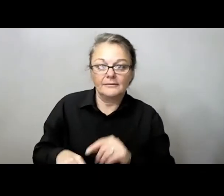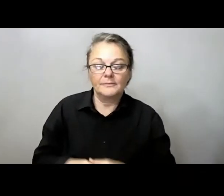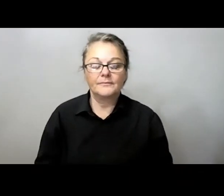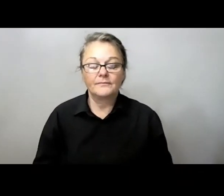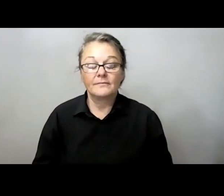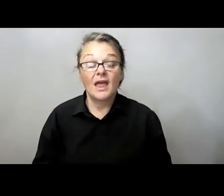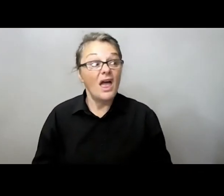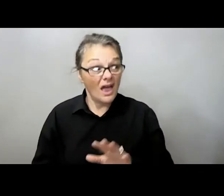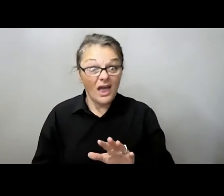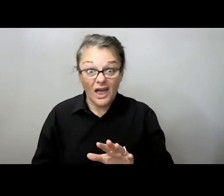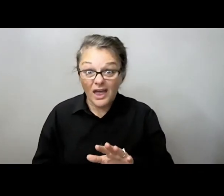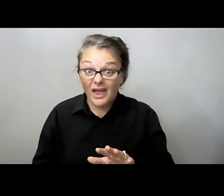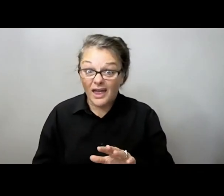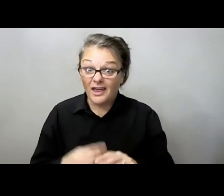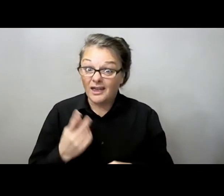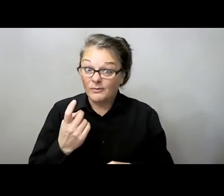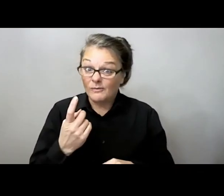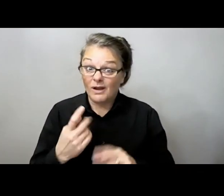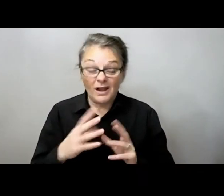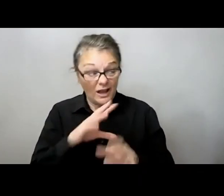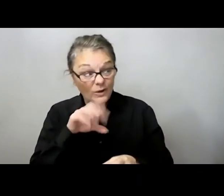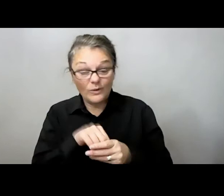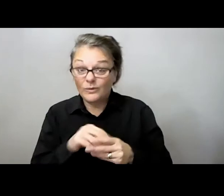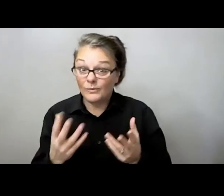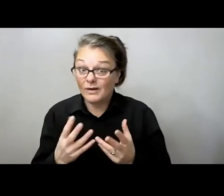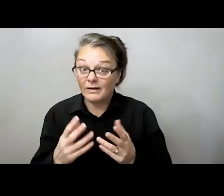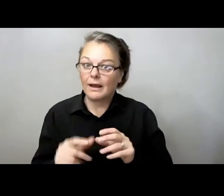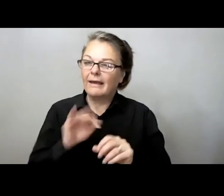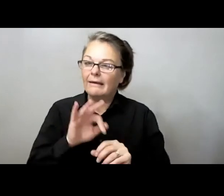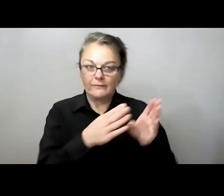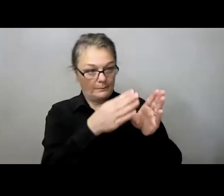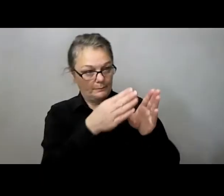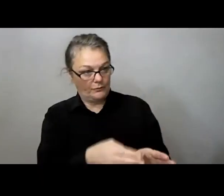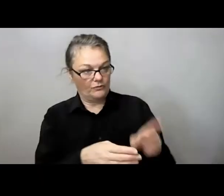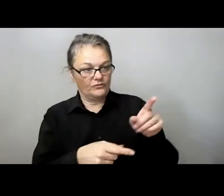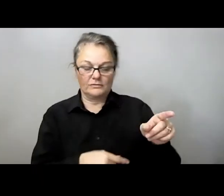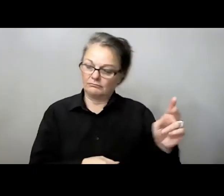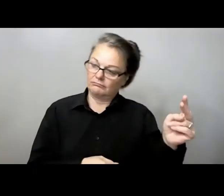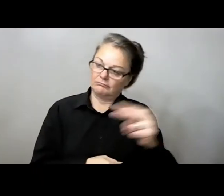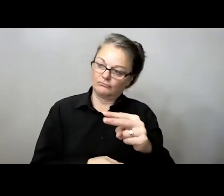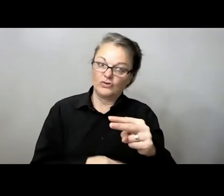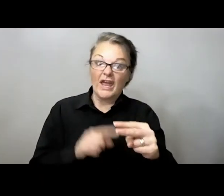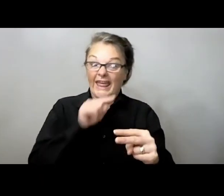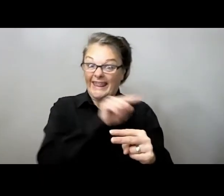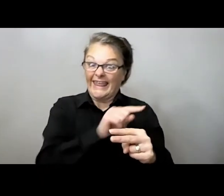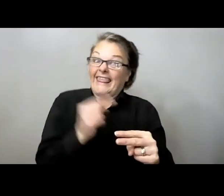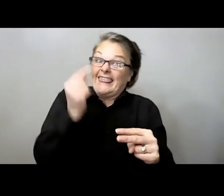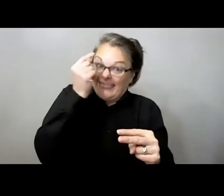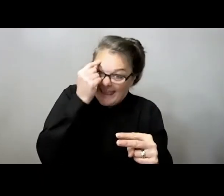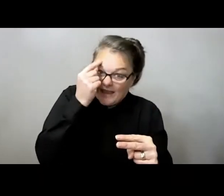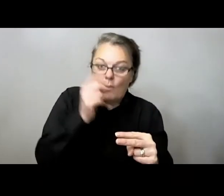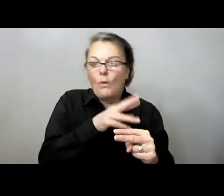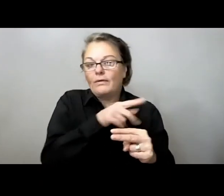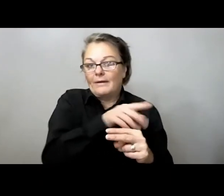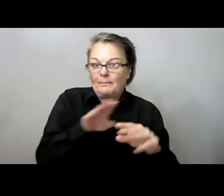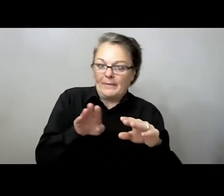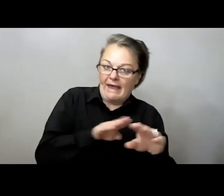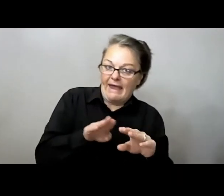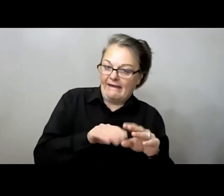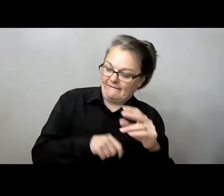IT EVEN INCLUDES WHEN SOMEONE ELSE THINKS YOU HAVE A DISABILITY OR TREATS YOU LIKE THEY THINK YOU